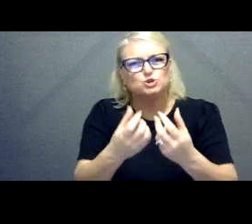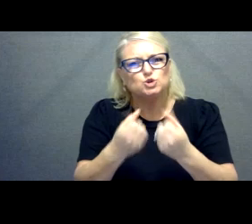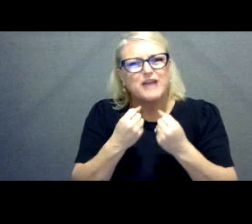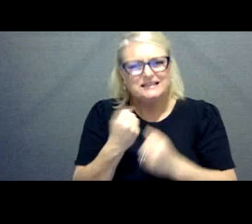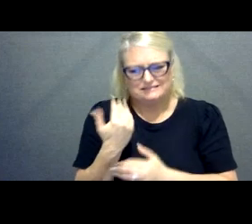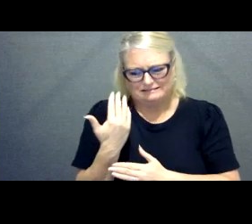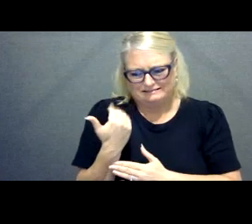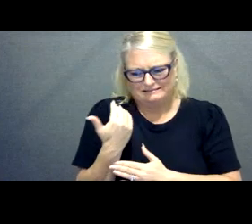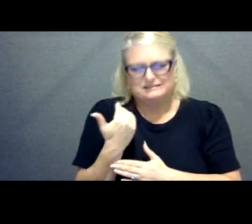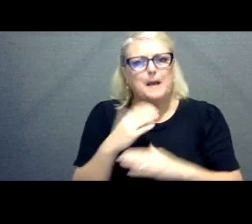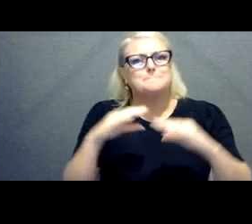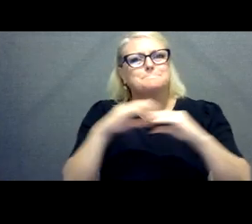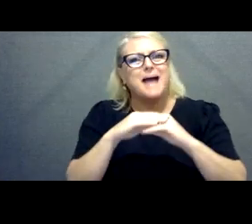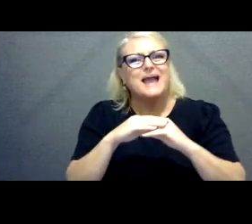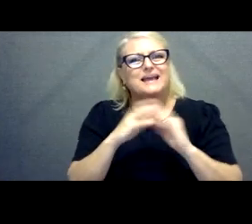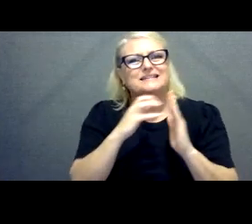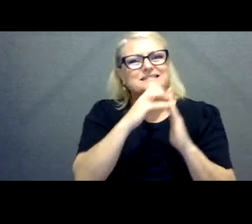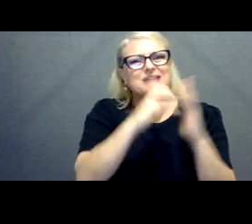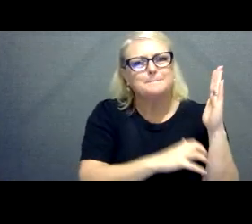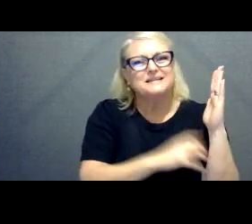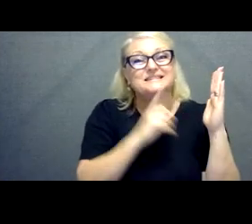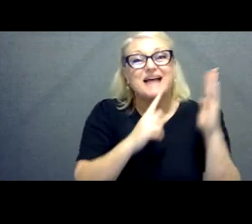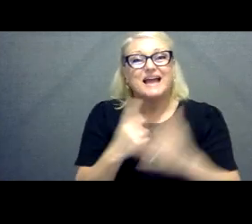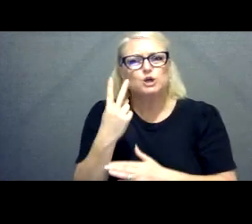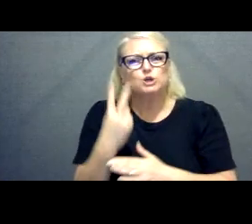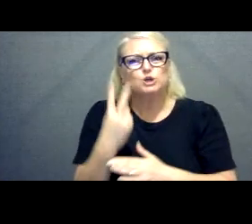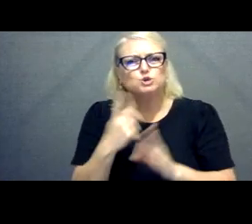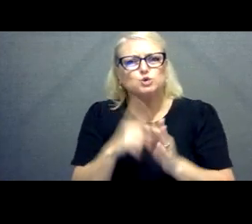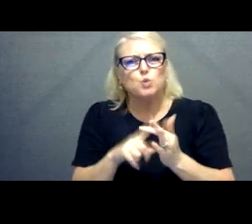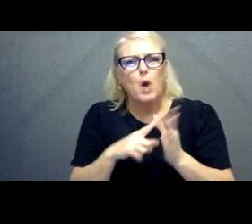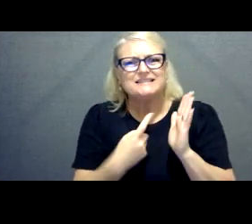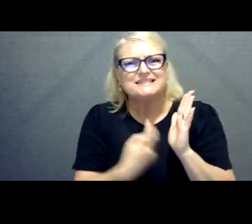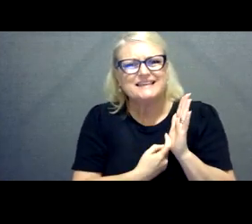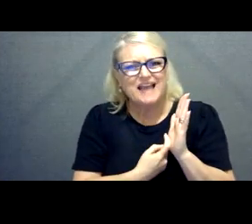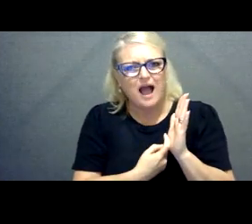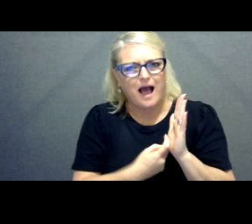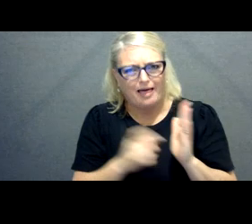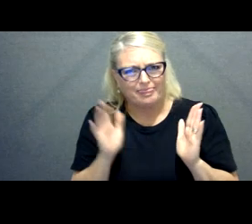charge a fee if required between the statements is there a way that the last application is